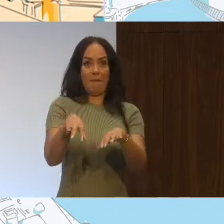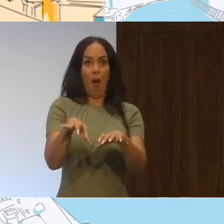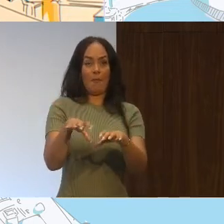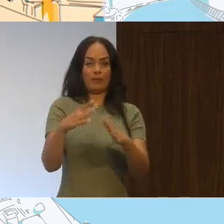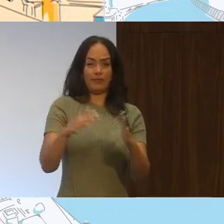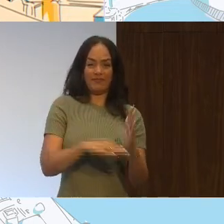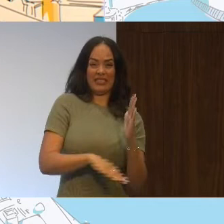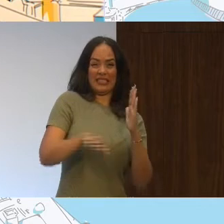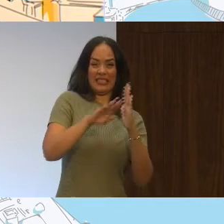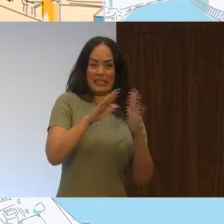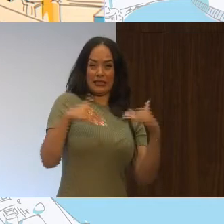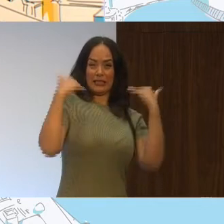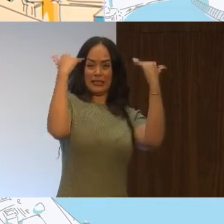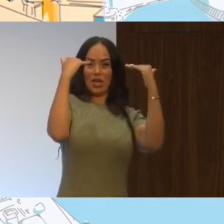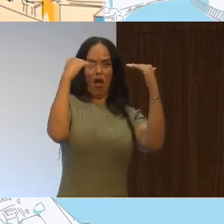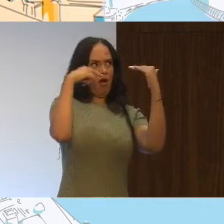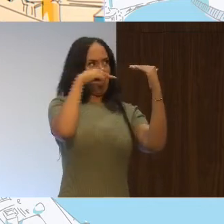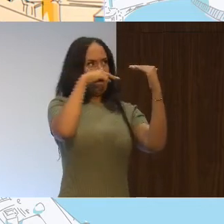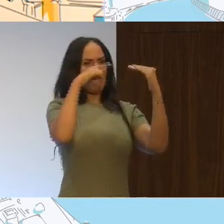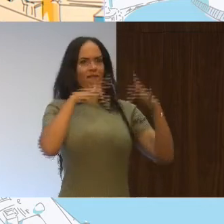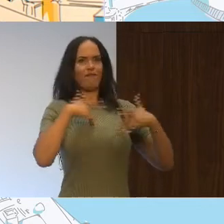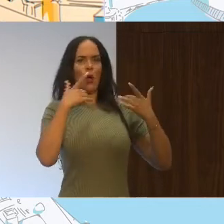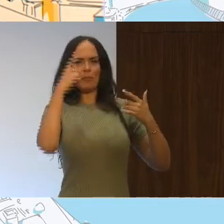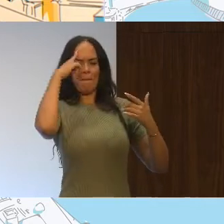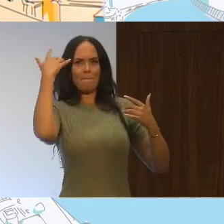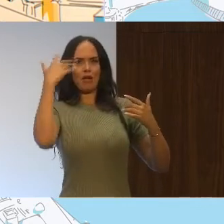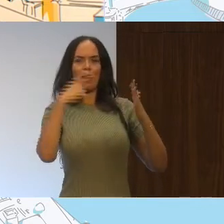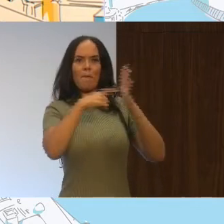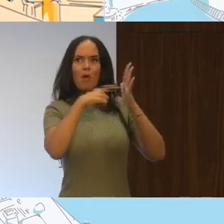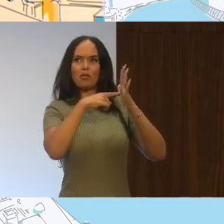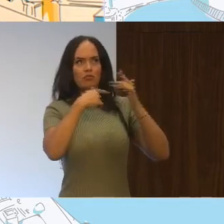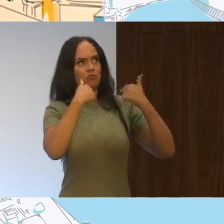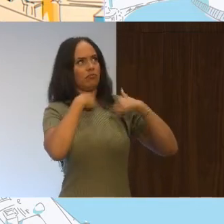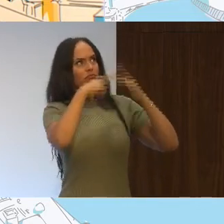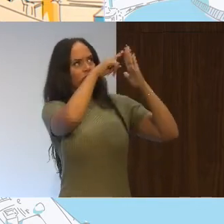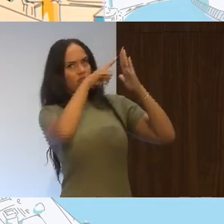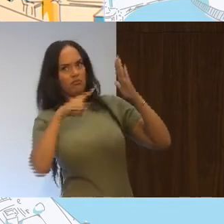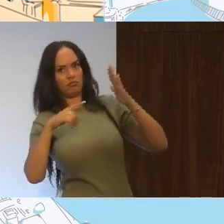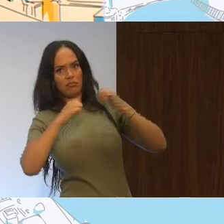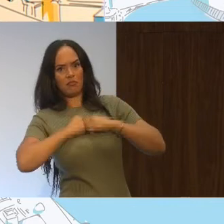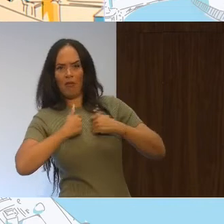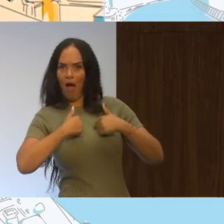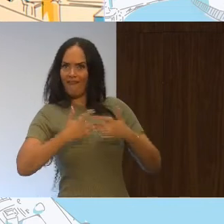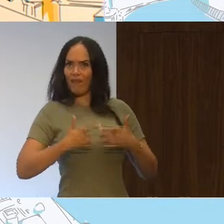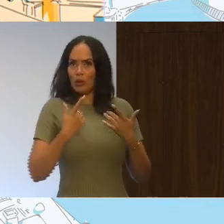thinks that migraine is really important, then you just think it's important because that's the way it is. And I was shocked.